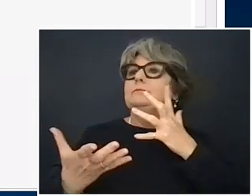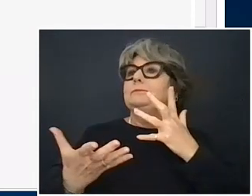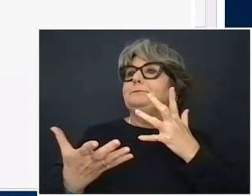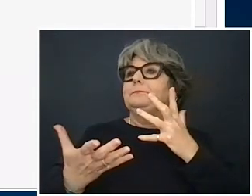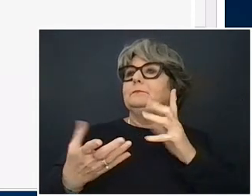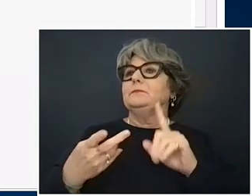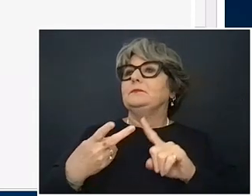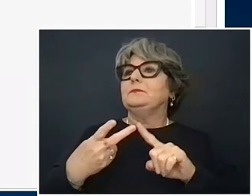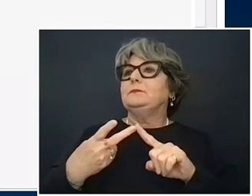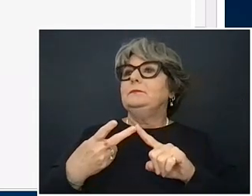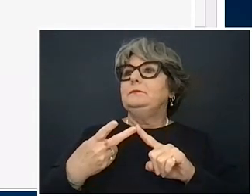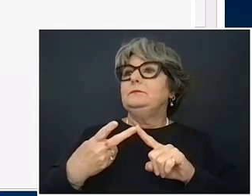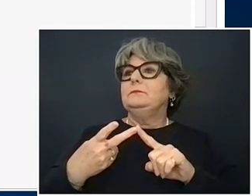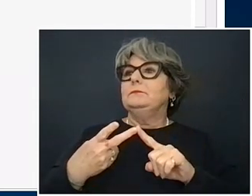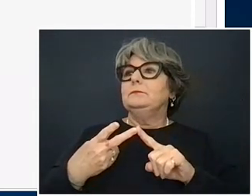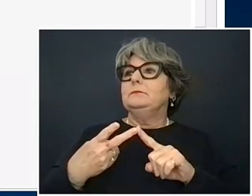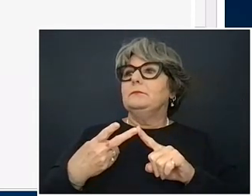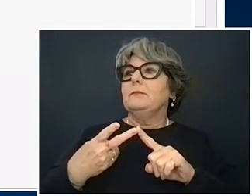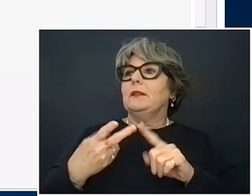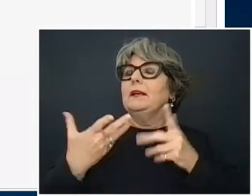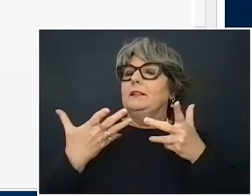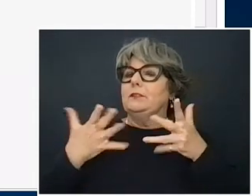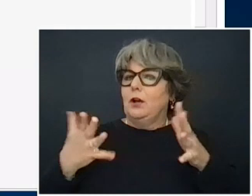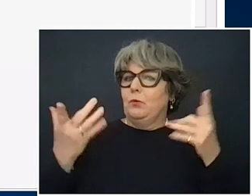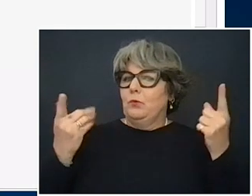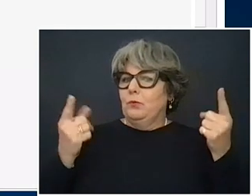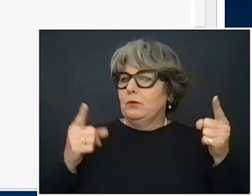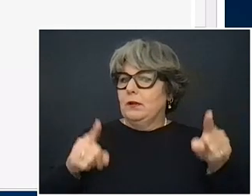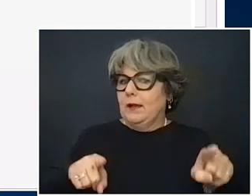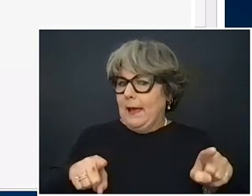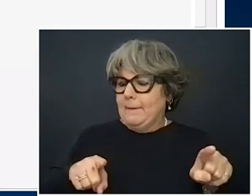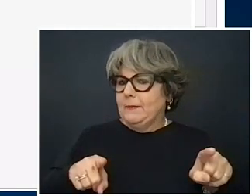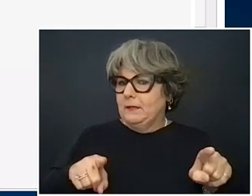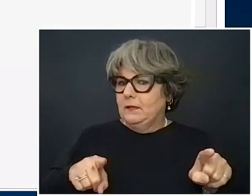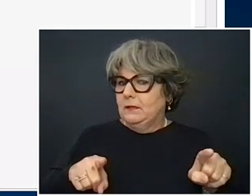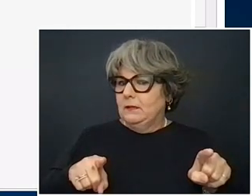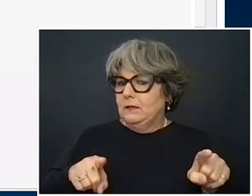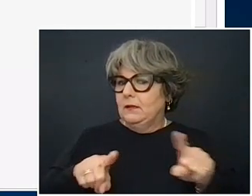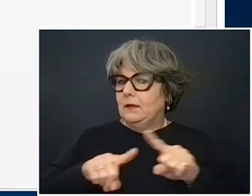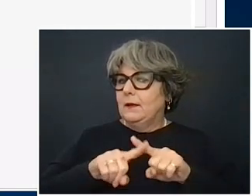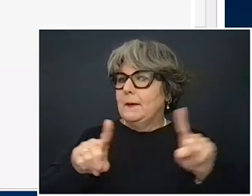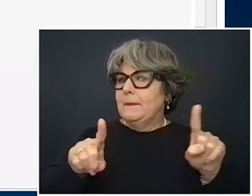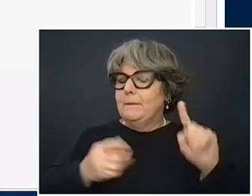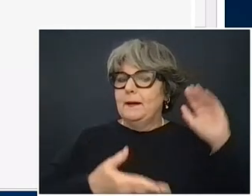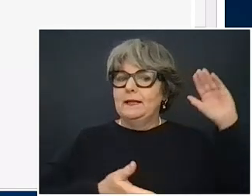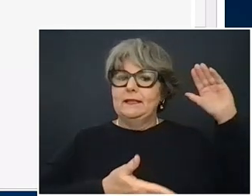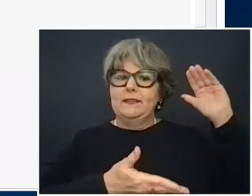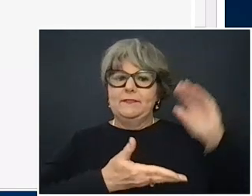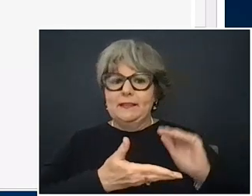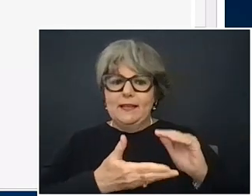that's already the case. But if lesser problems suggest that the